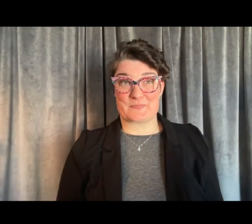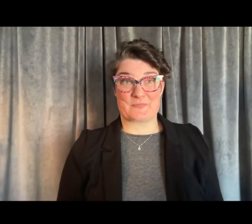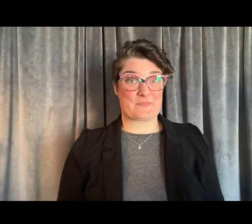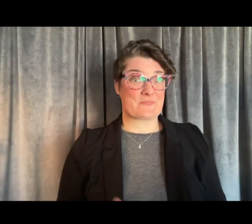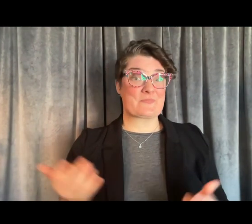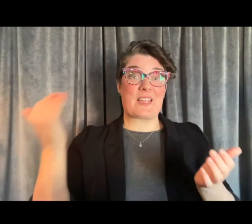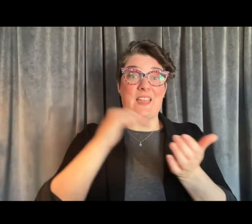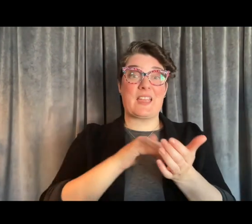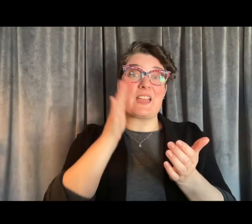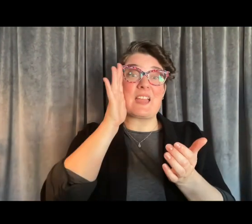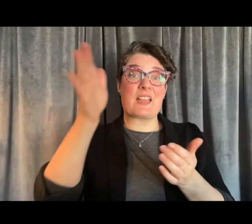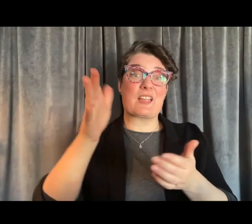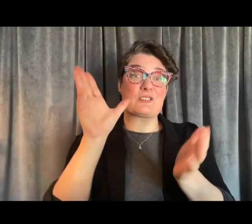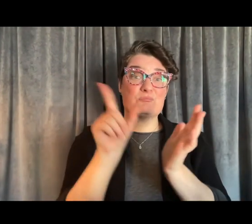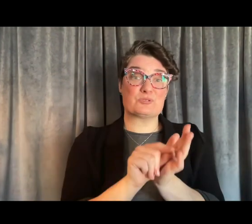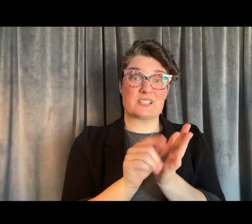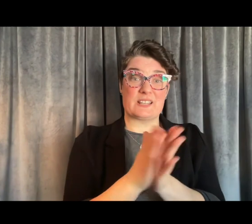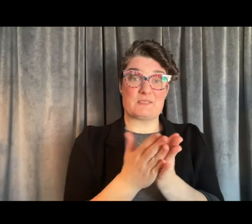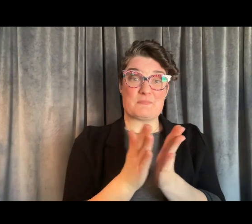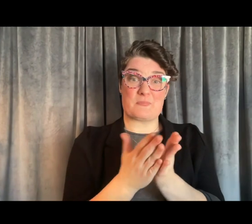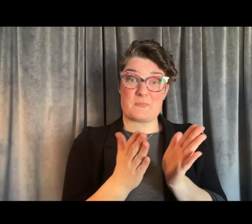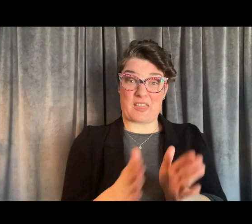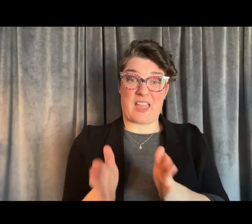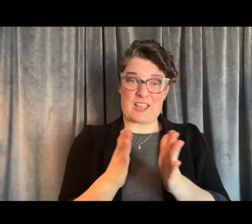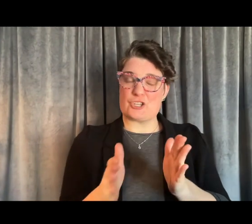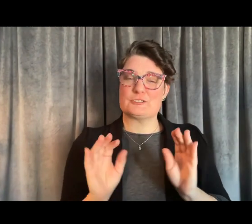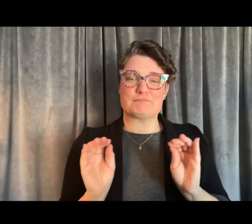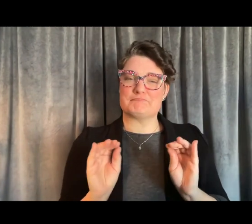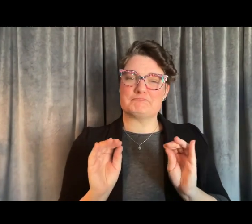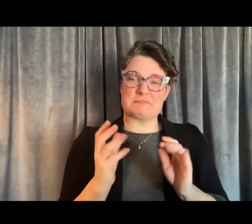We won't be doing the planner again, at least next year.